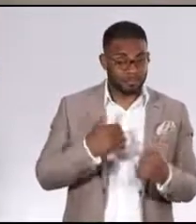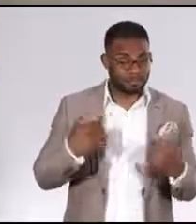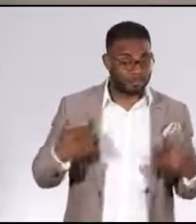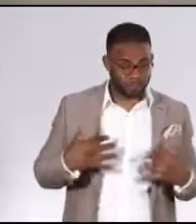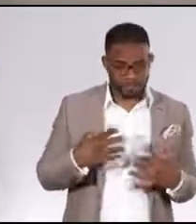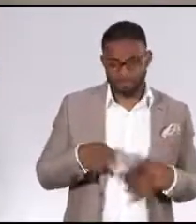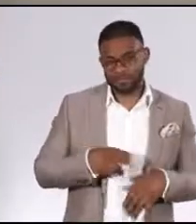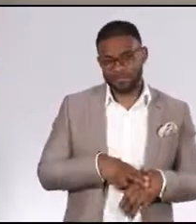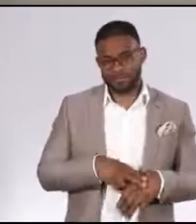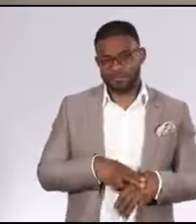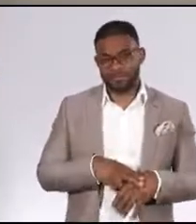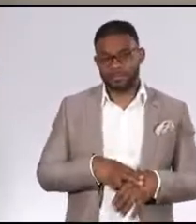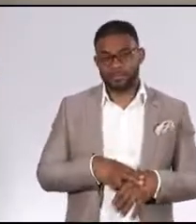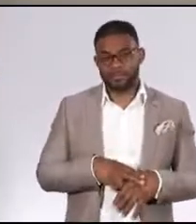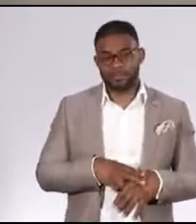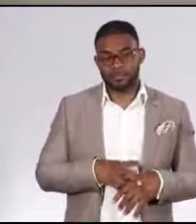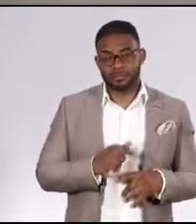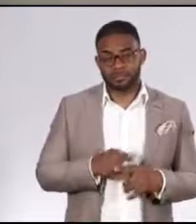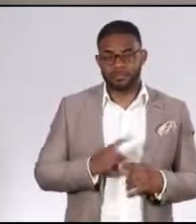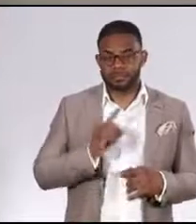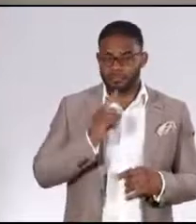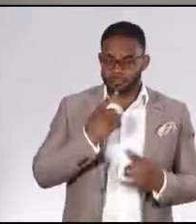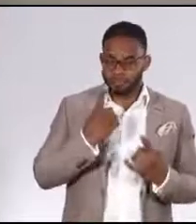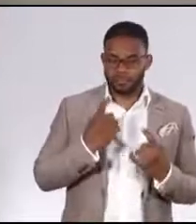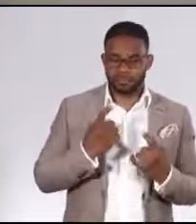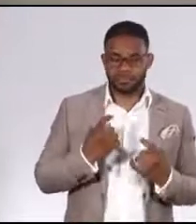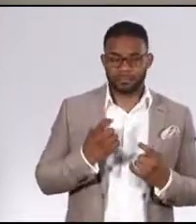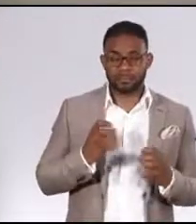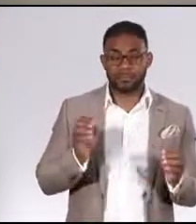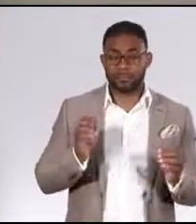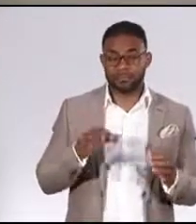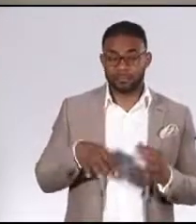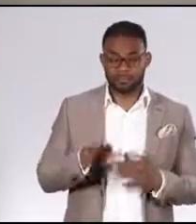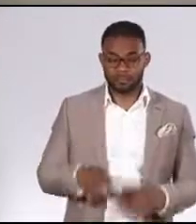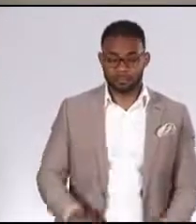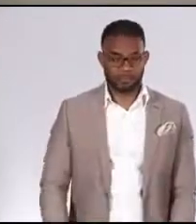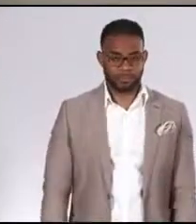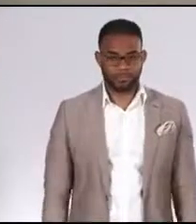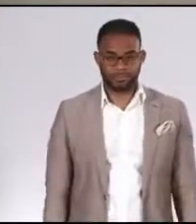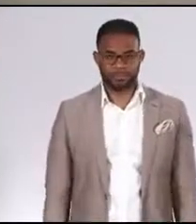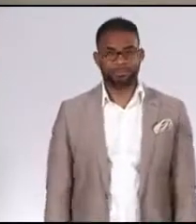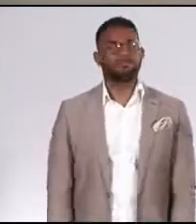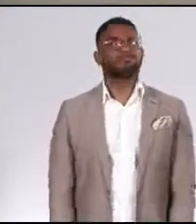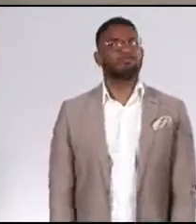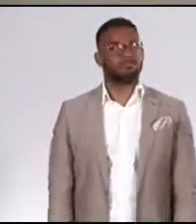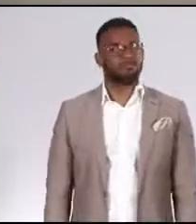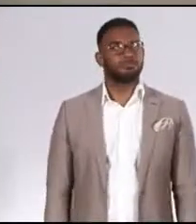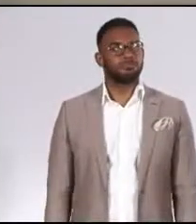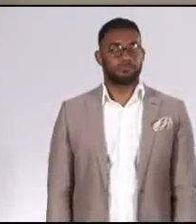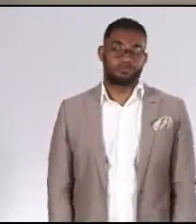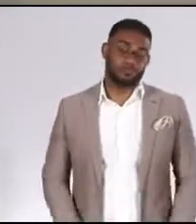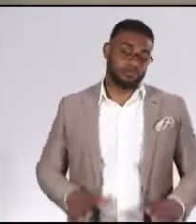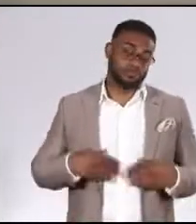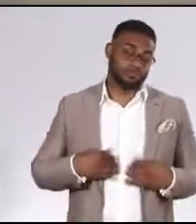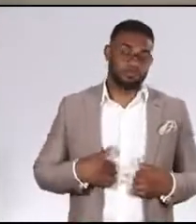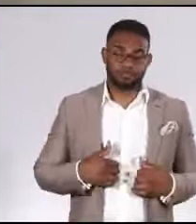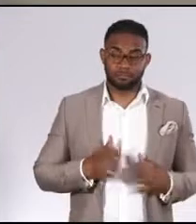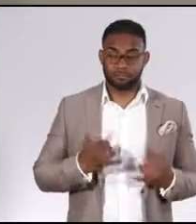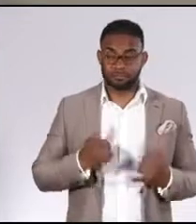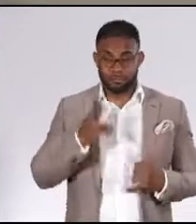but I was thoroughly tested and nothing was found. I decided I could live with it. I could still hear with my right ear.